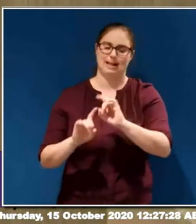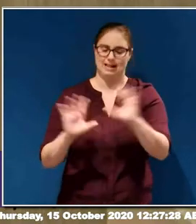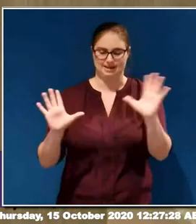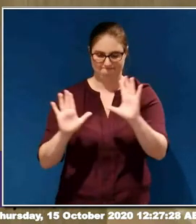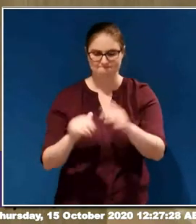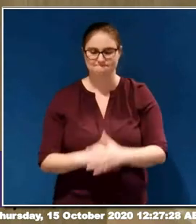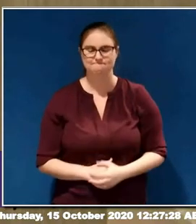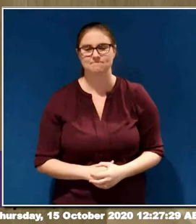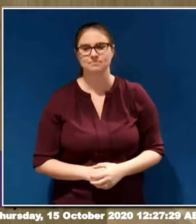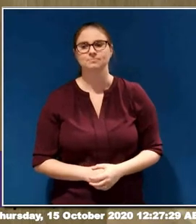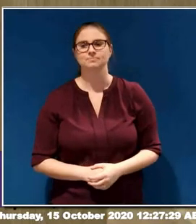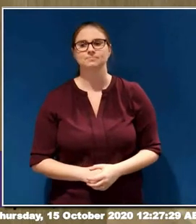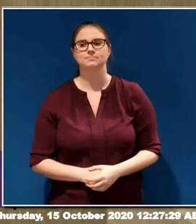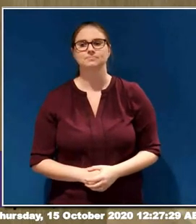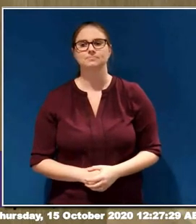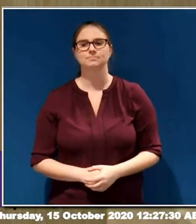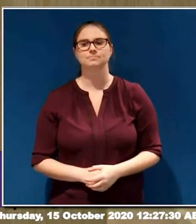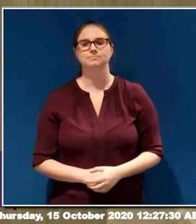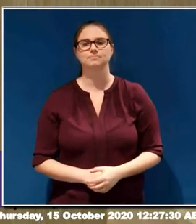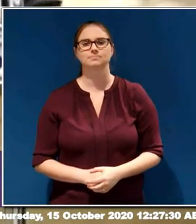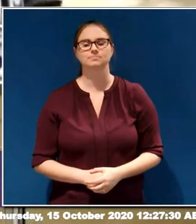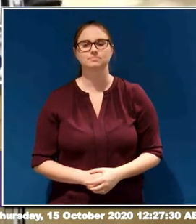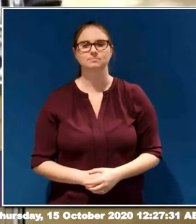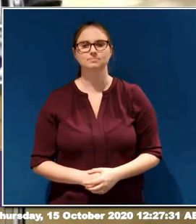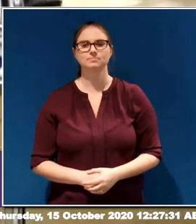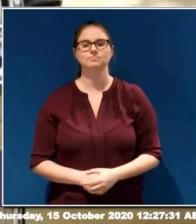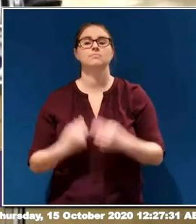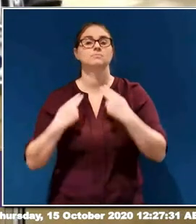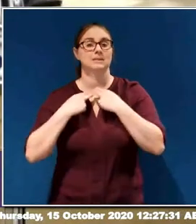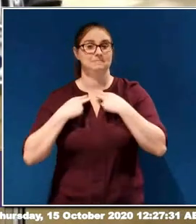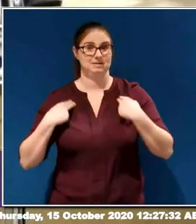So when you get an application in and you're looking into OneSchool, and it